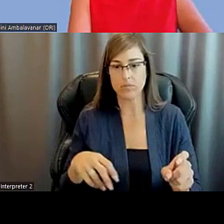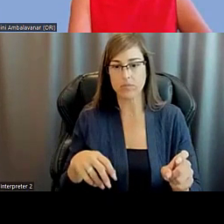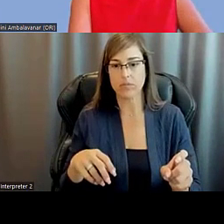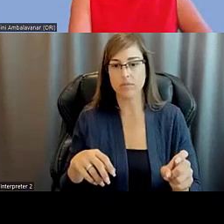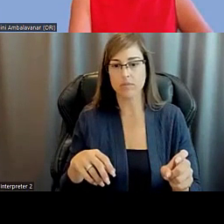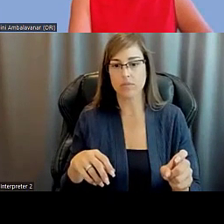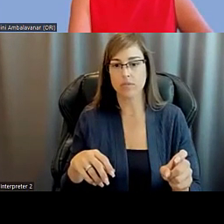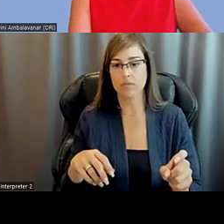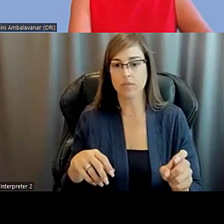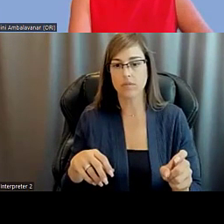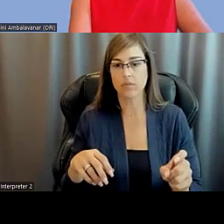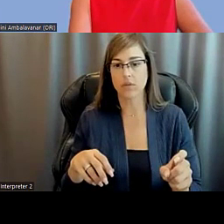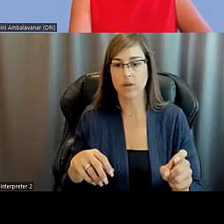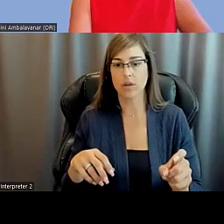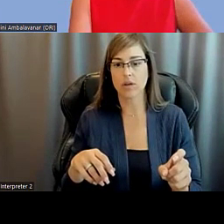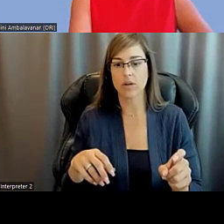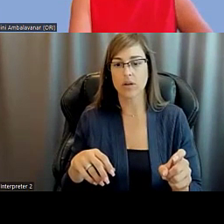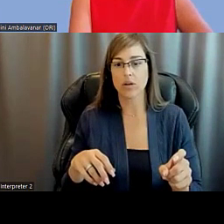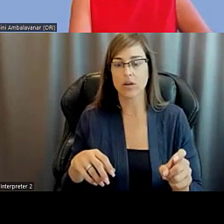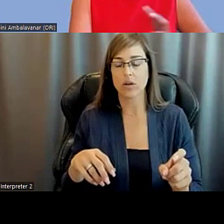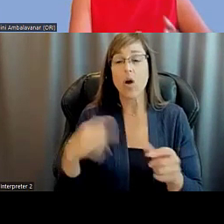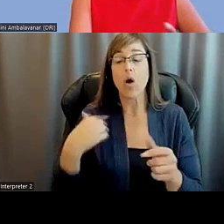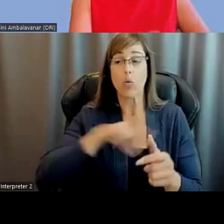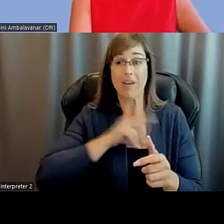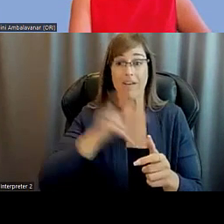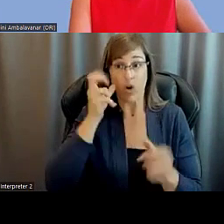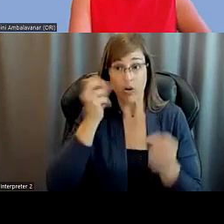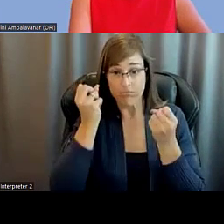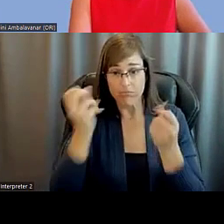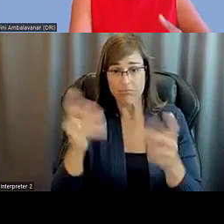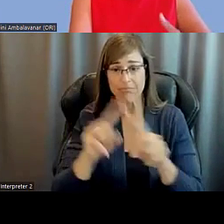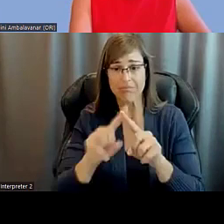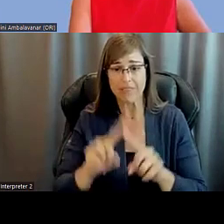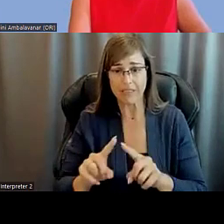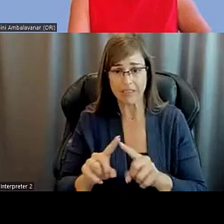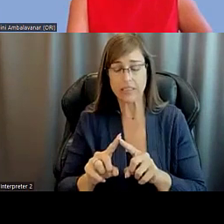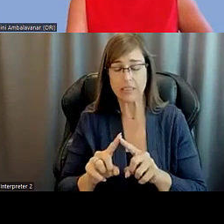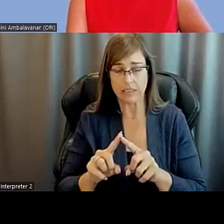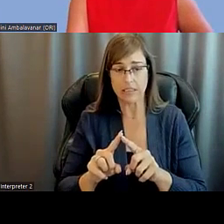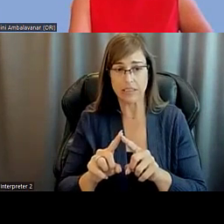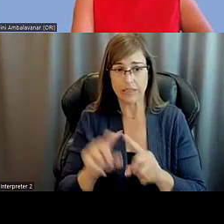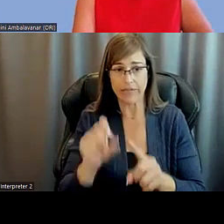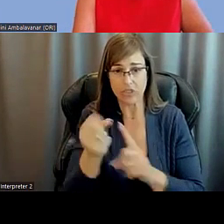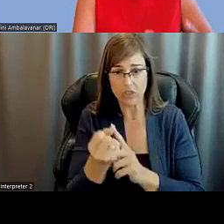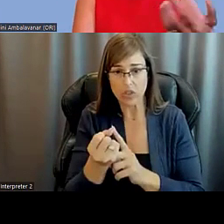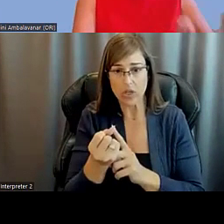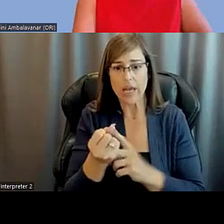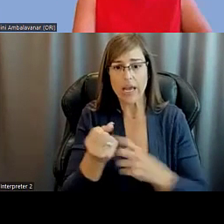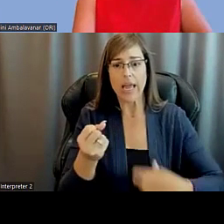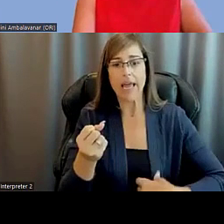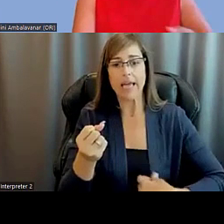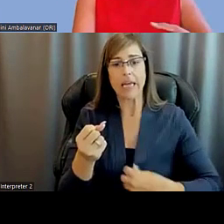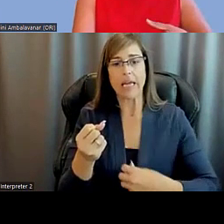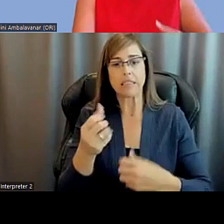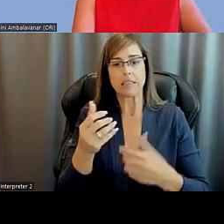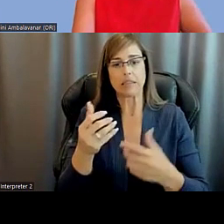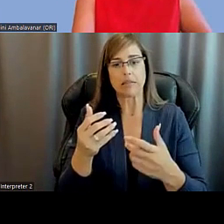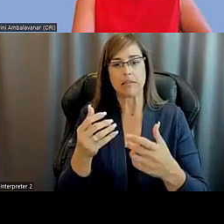We have heard in different cases that it seems like a practice to use placeholder images and forget to replace them.